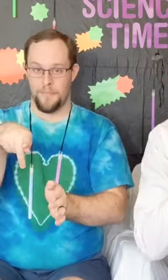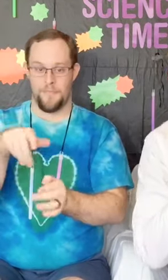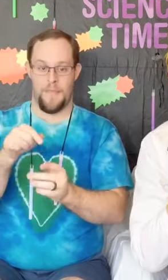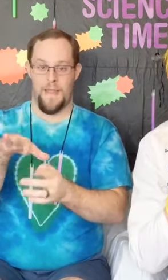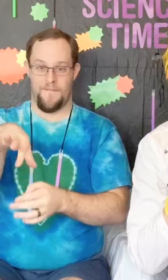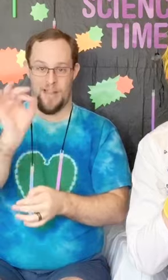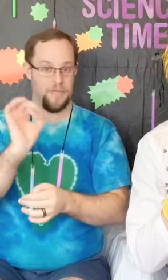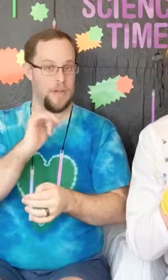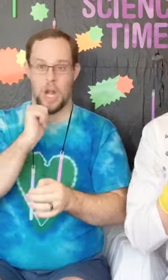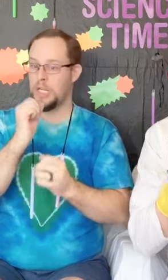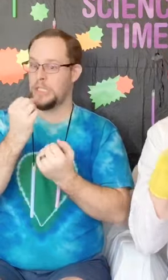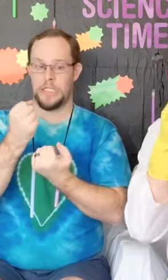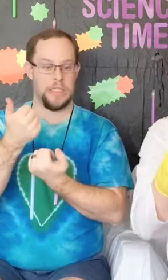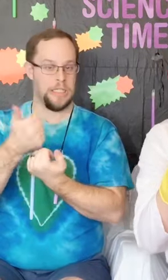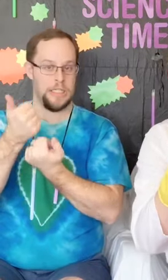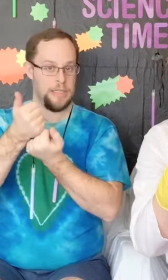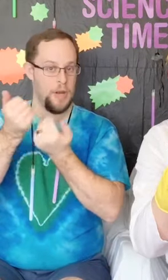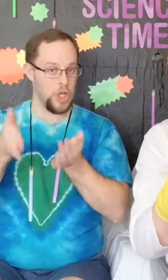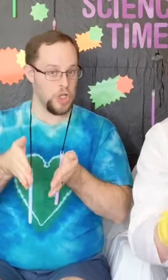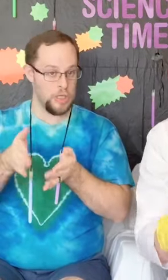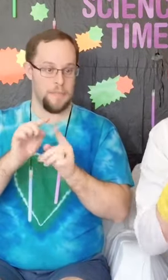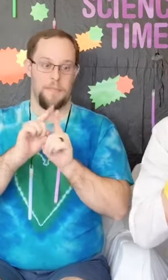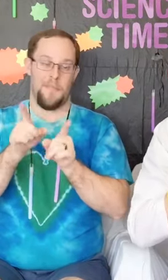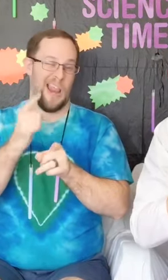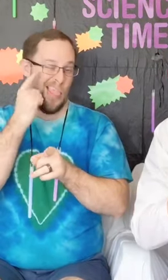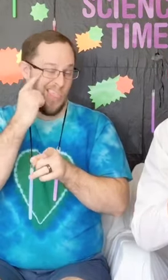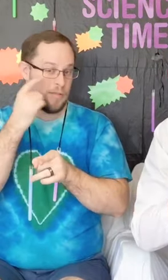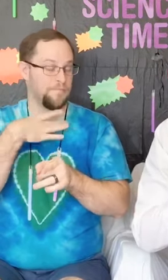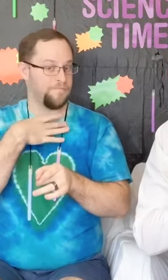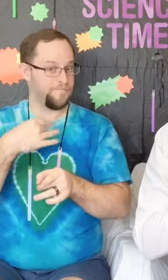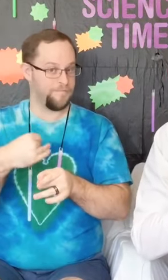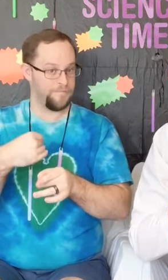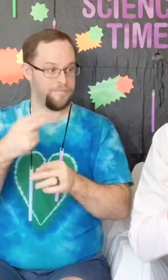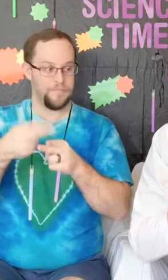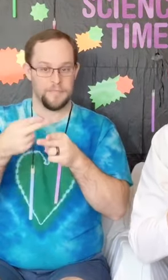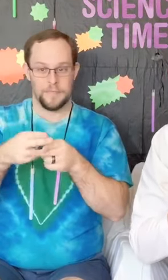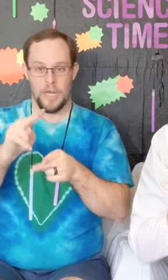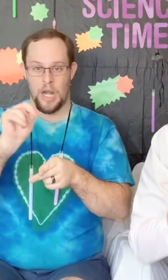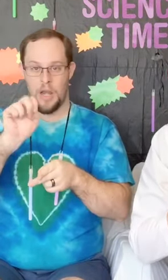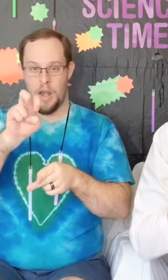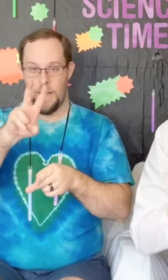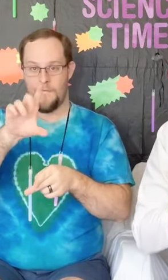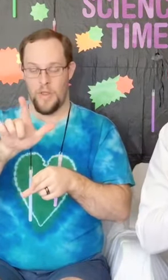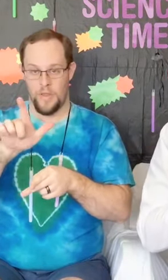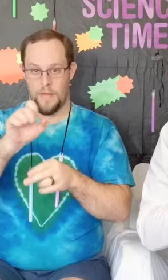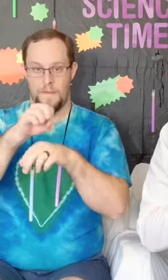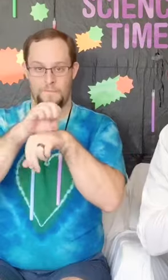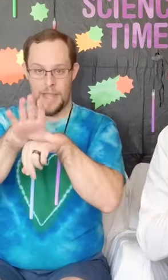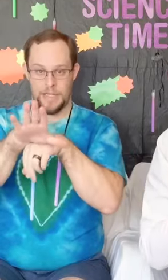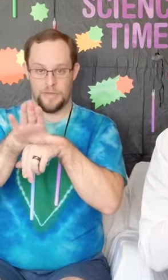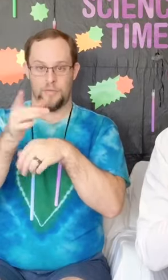sponsored by the app. But I thought that you would like it! It's called Novel Effect. And what happens